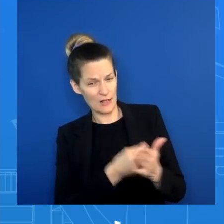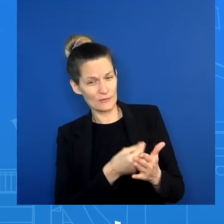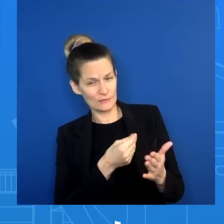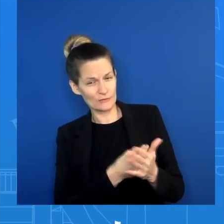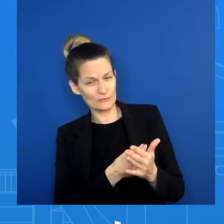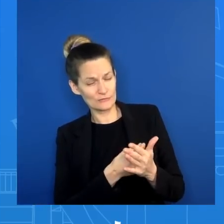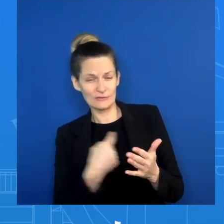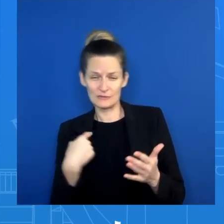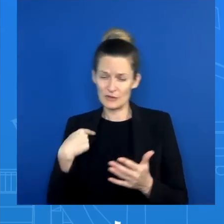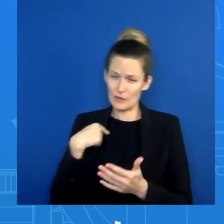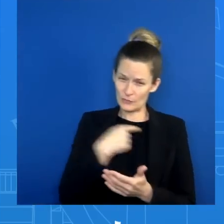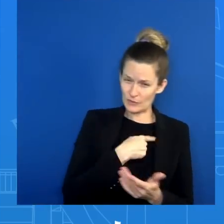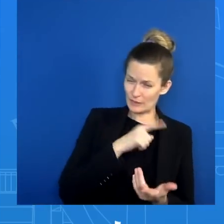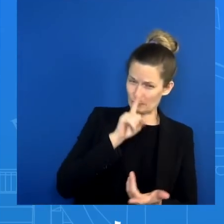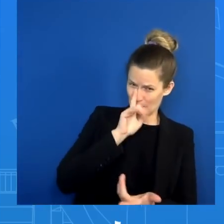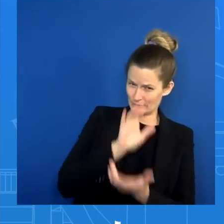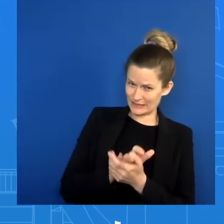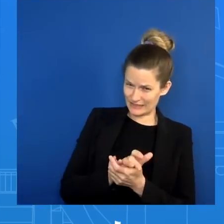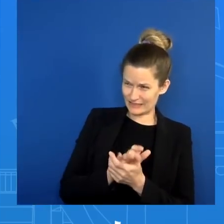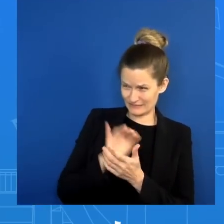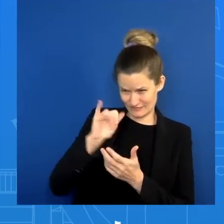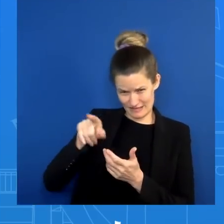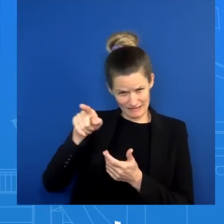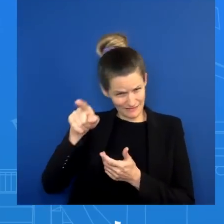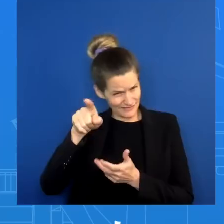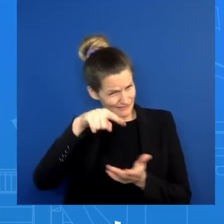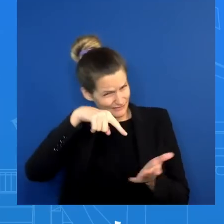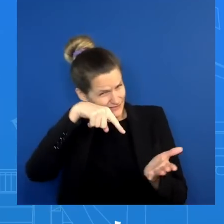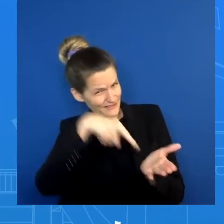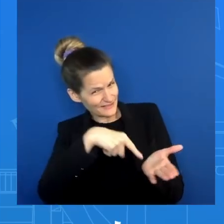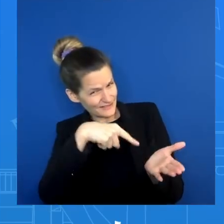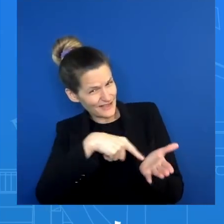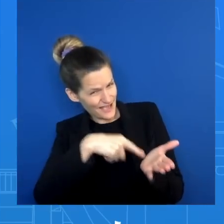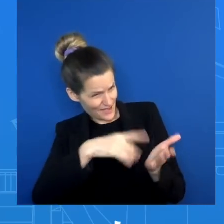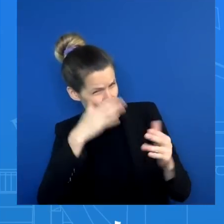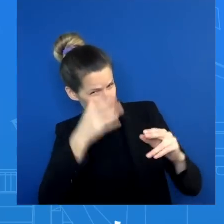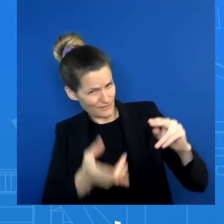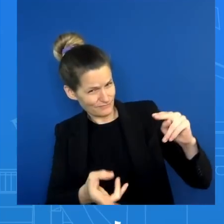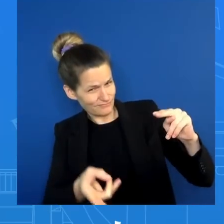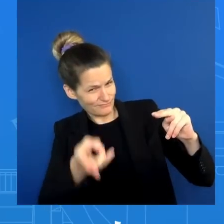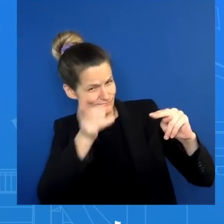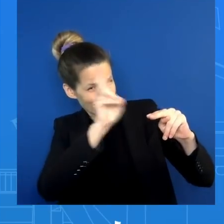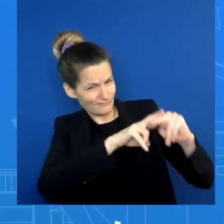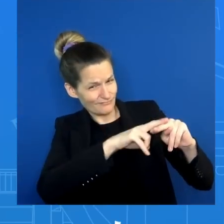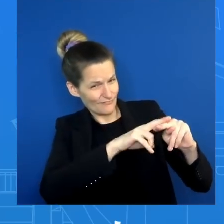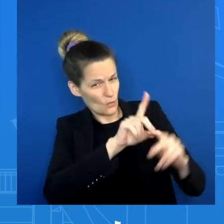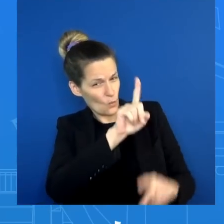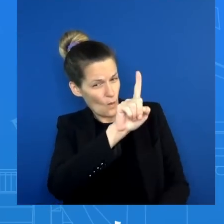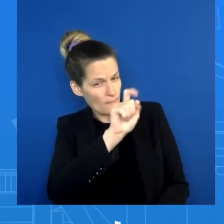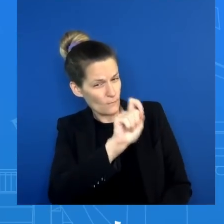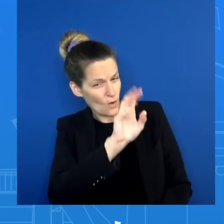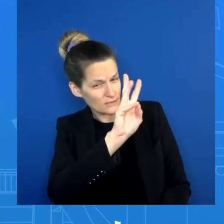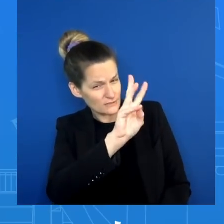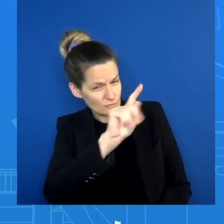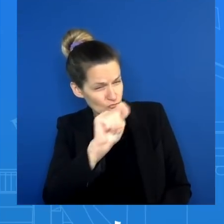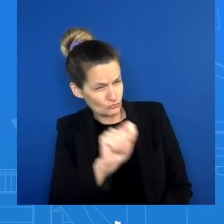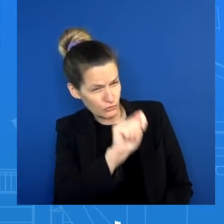will return to $1.6 trillion at its current level within five years. So is the president committed to doing this again,